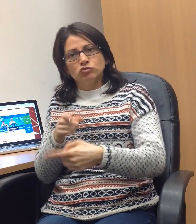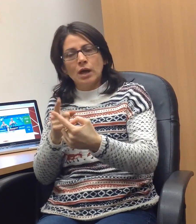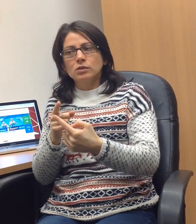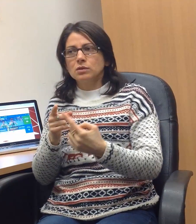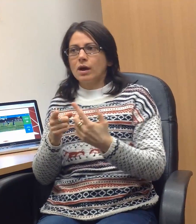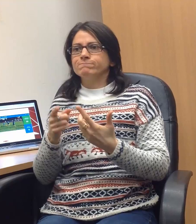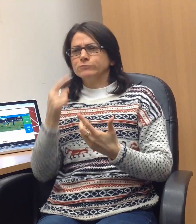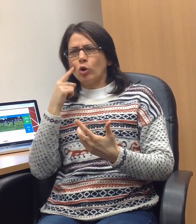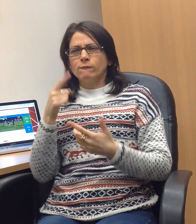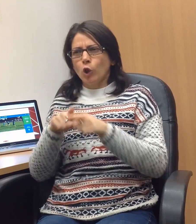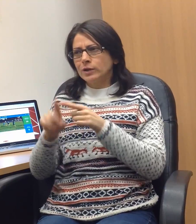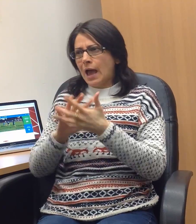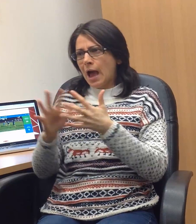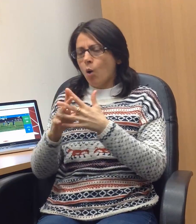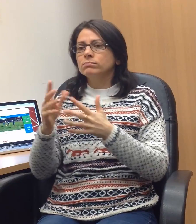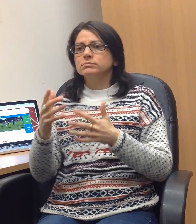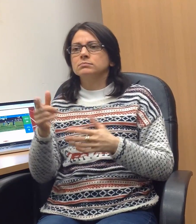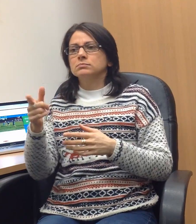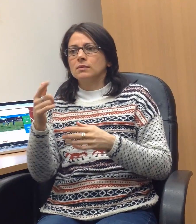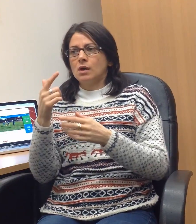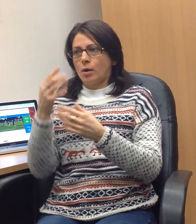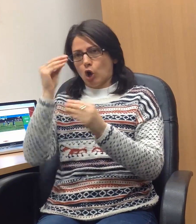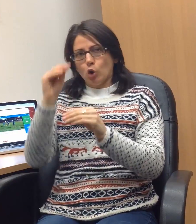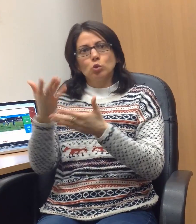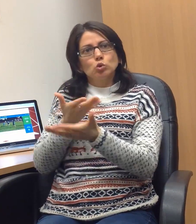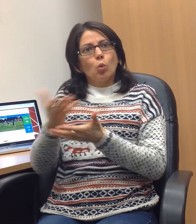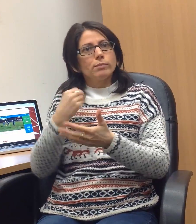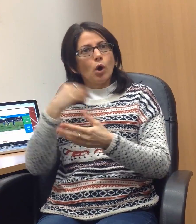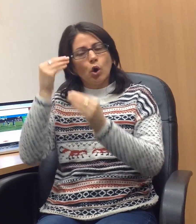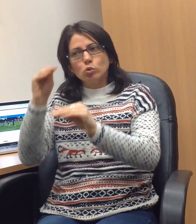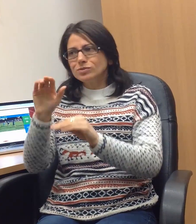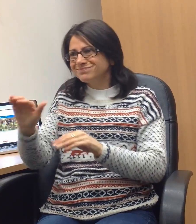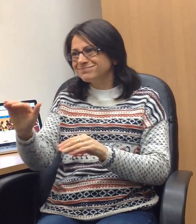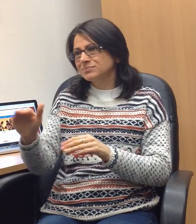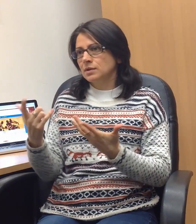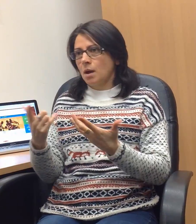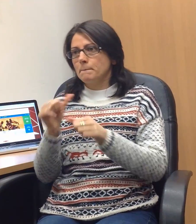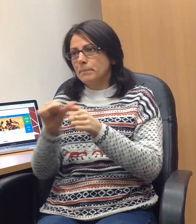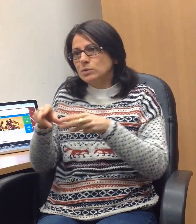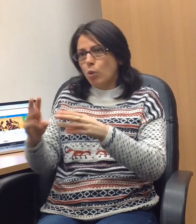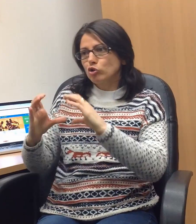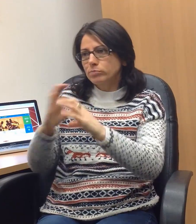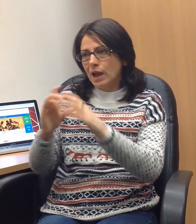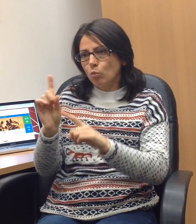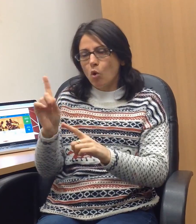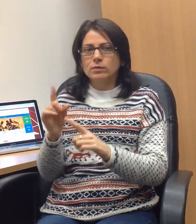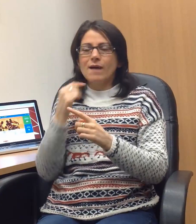where you have to learn how the coach talks to me as we sort out what's the best way to communicate with each other.